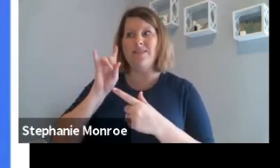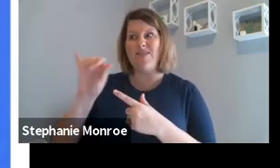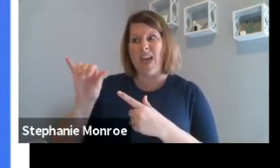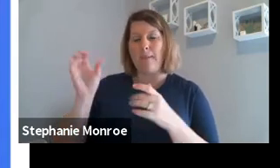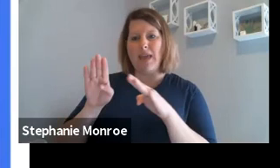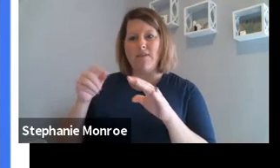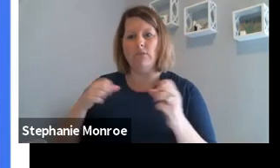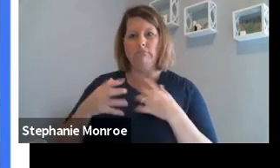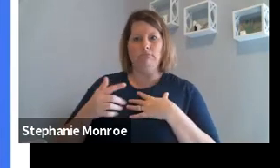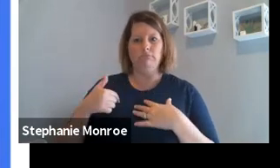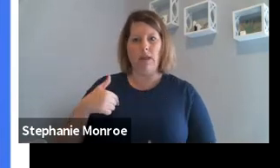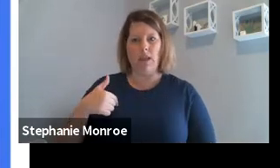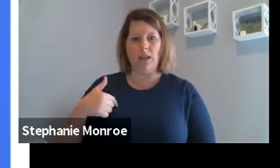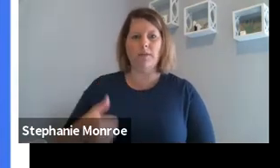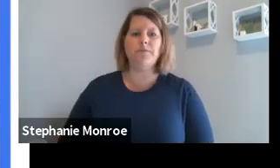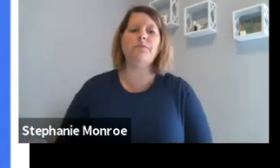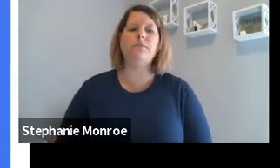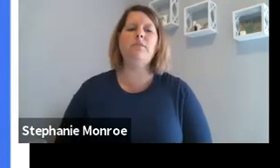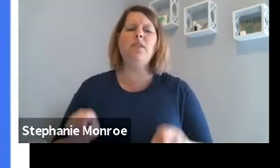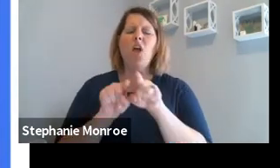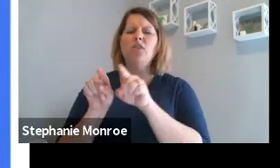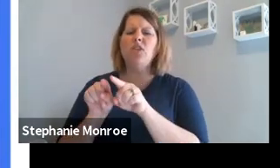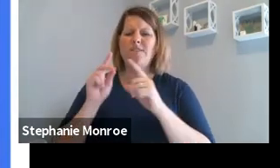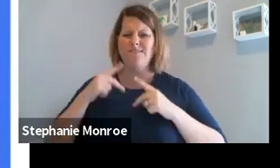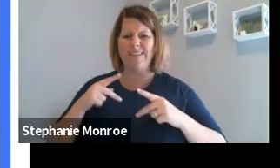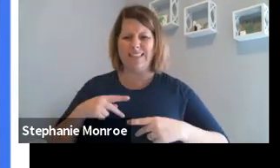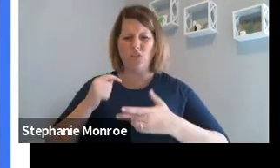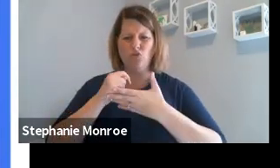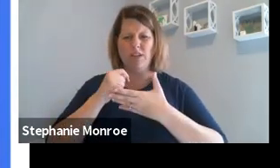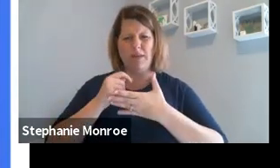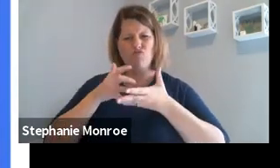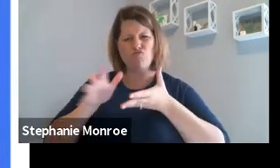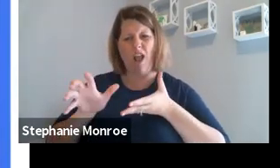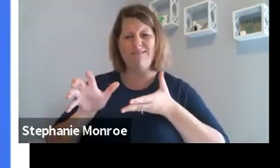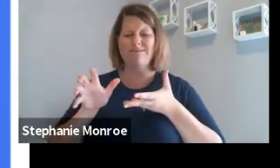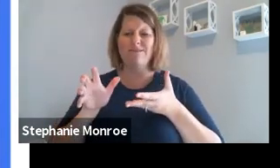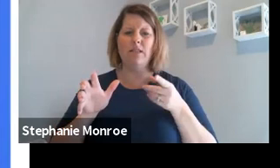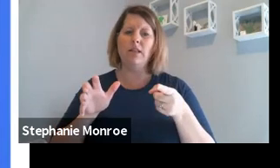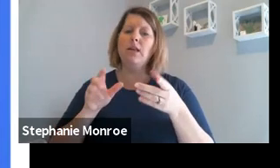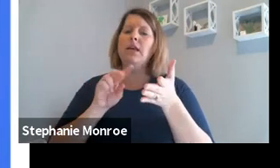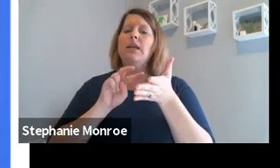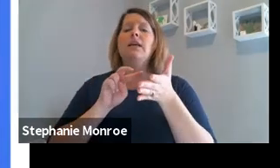Also, we like to talk about rough physical treatment. Sometimes this is misinterpreted and people think